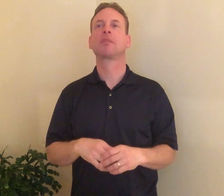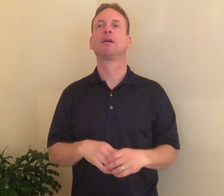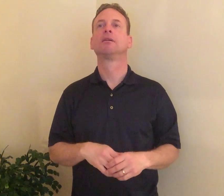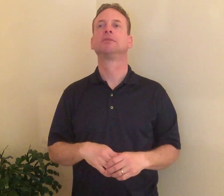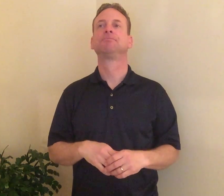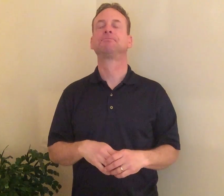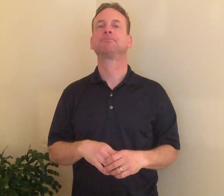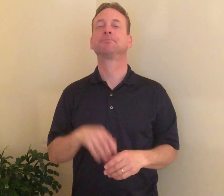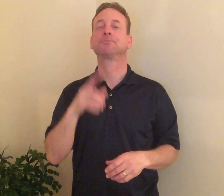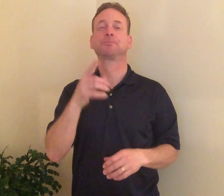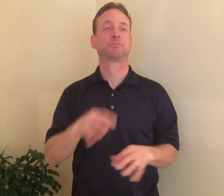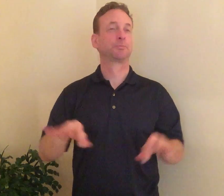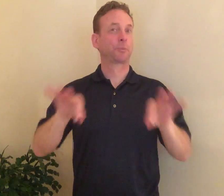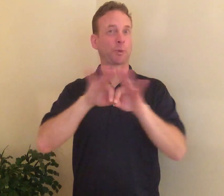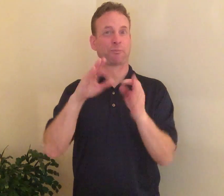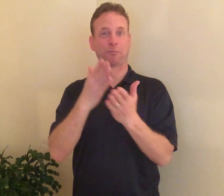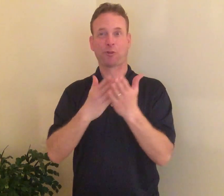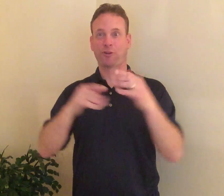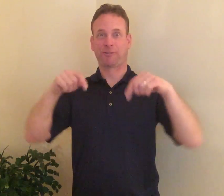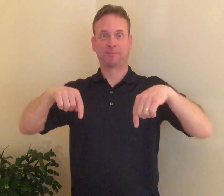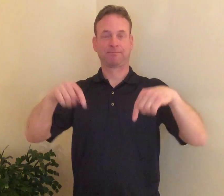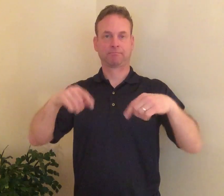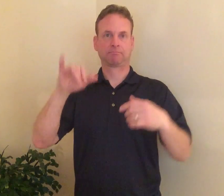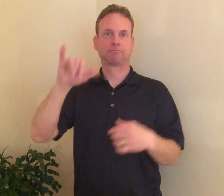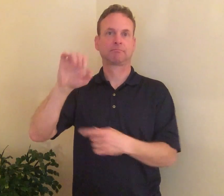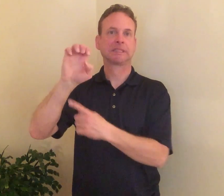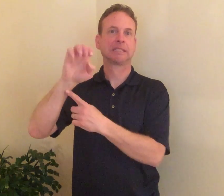part of the concept. A very important part of this recommendation